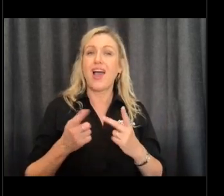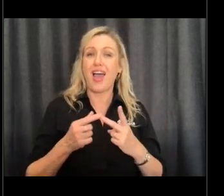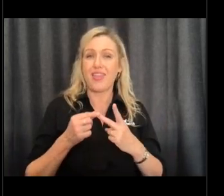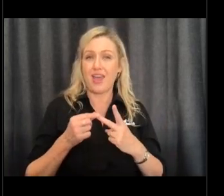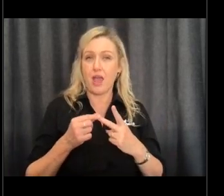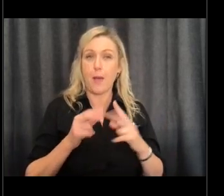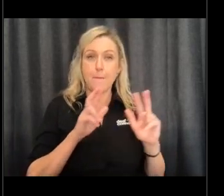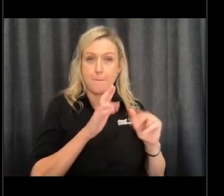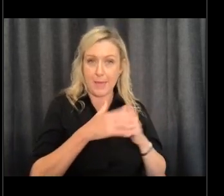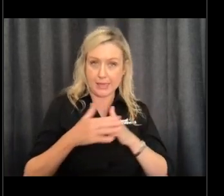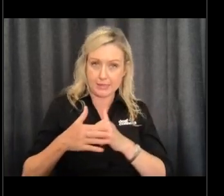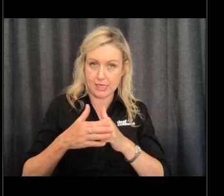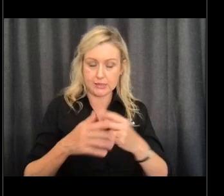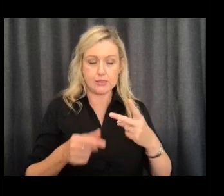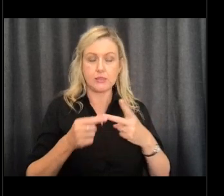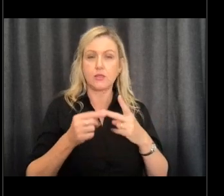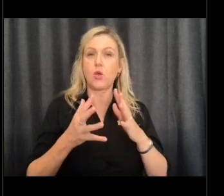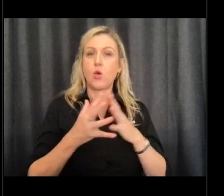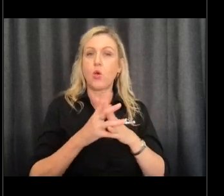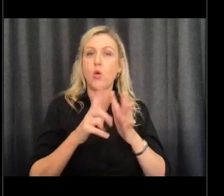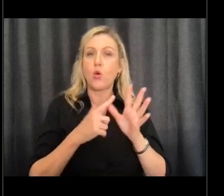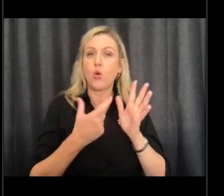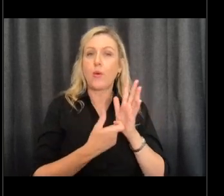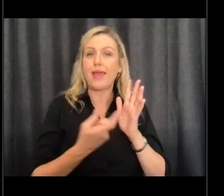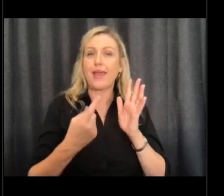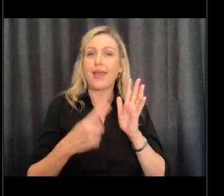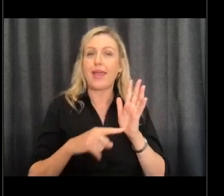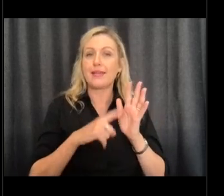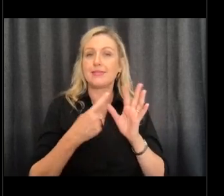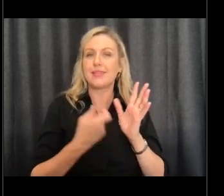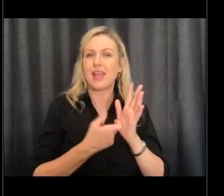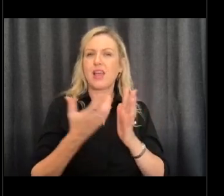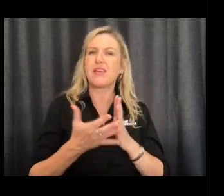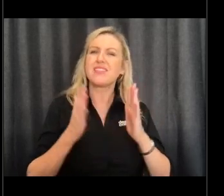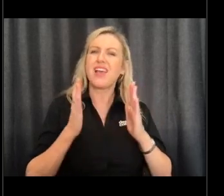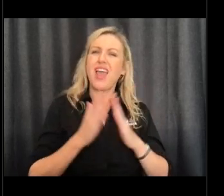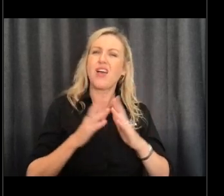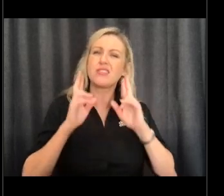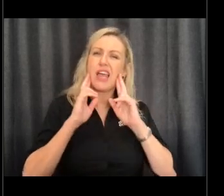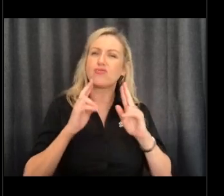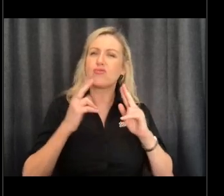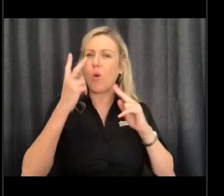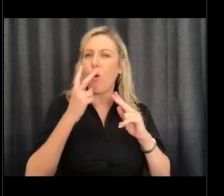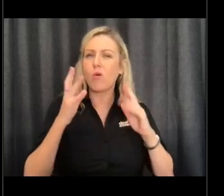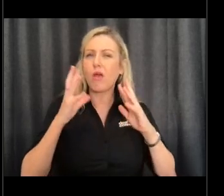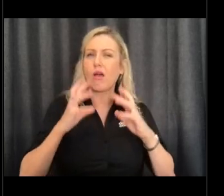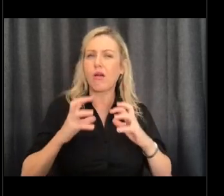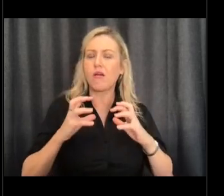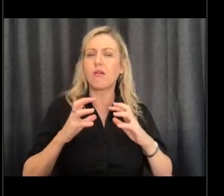we're seeing - we see a lot of with the floods is around subsidence, which is the ground